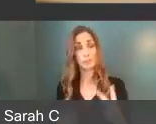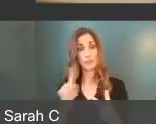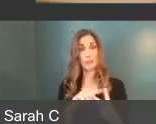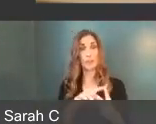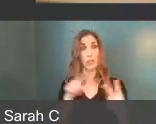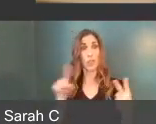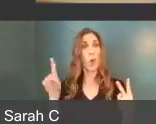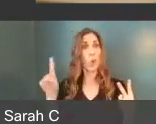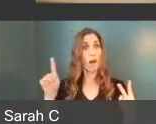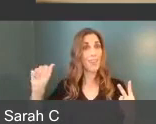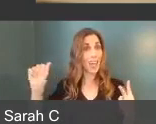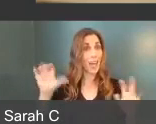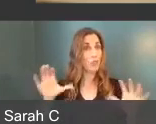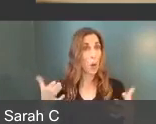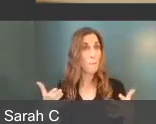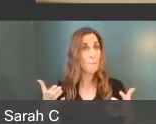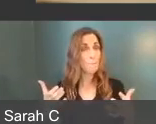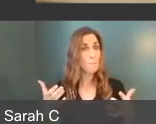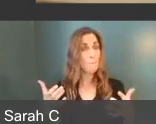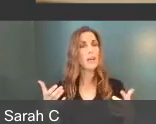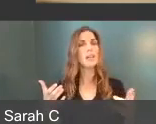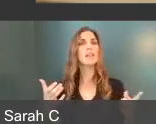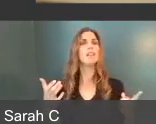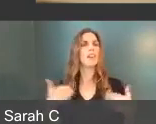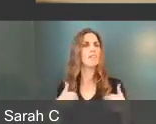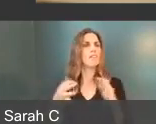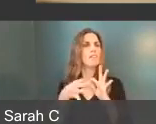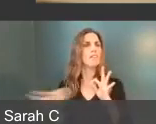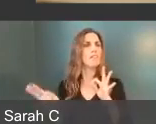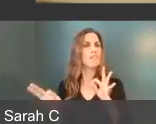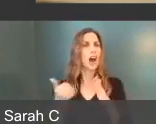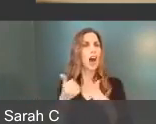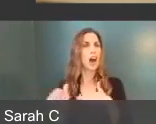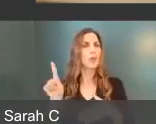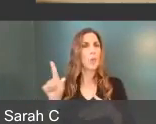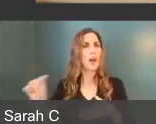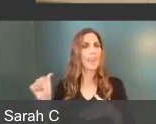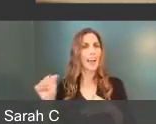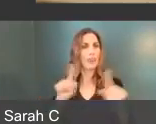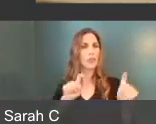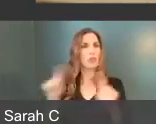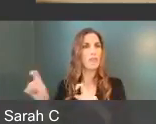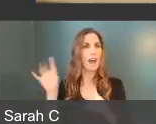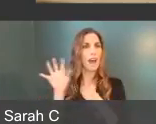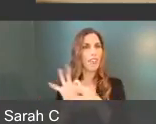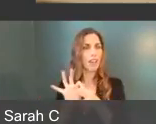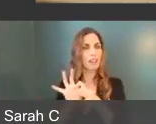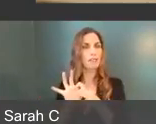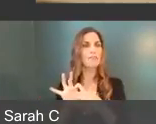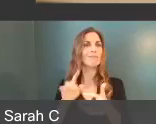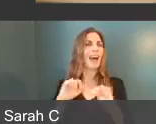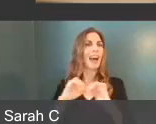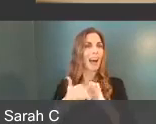category, there's language under the 1A survey link about how they should complete that survey as,